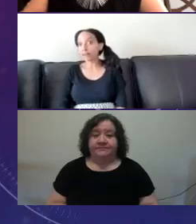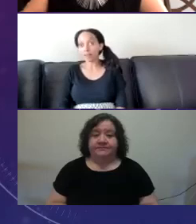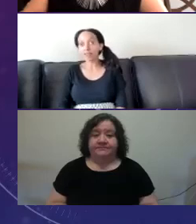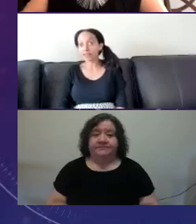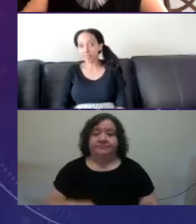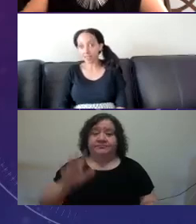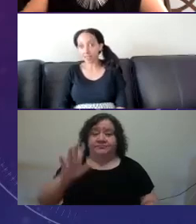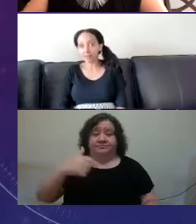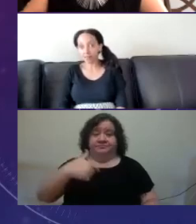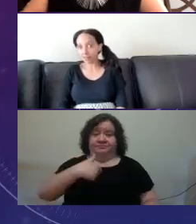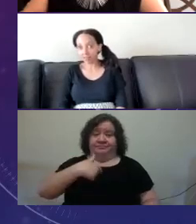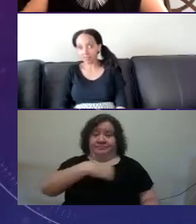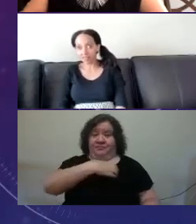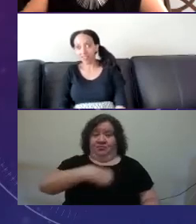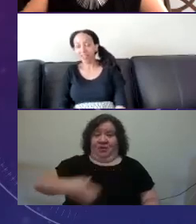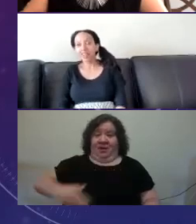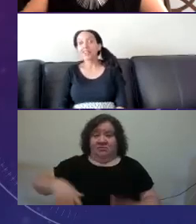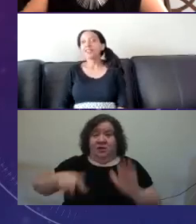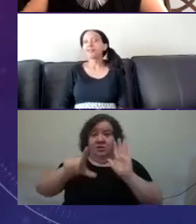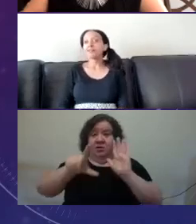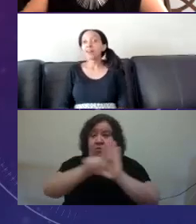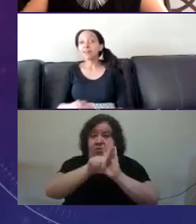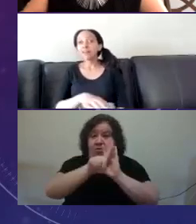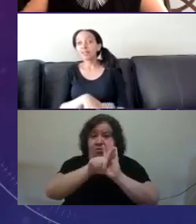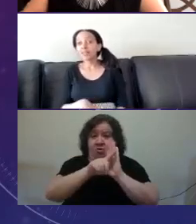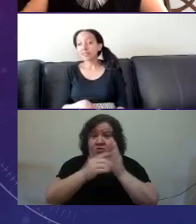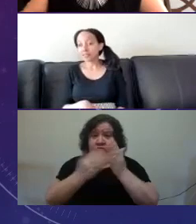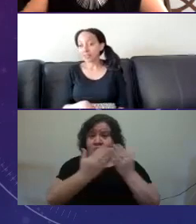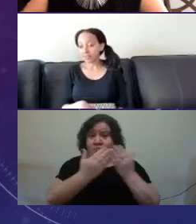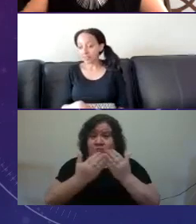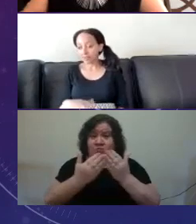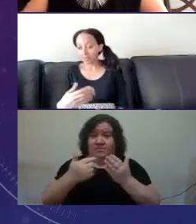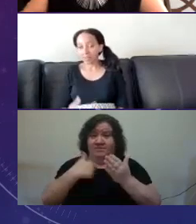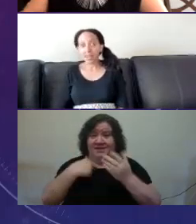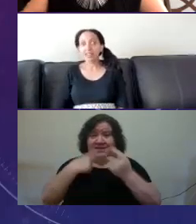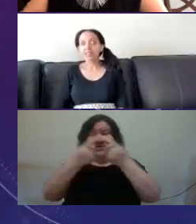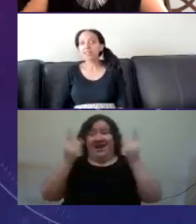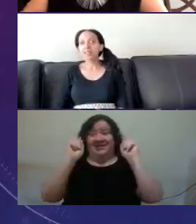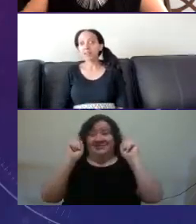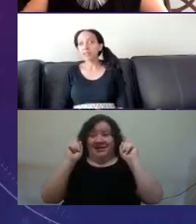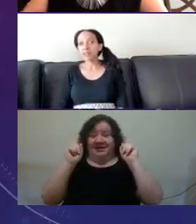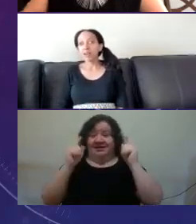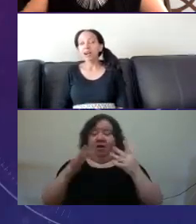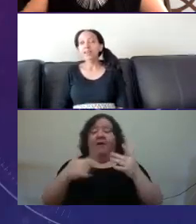wanted to stay there for years but but to really answer your question Law